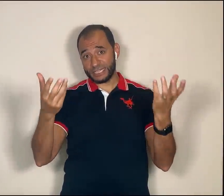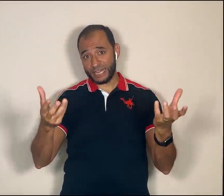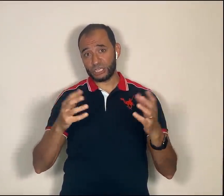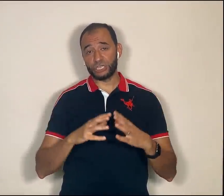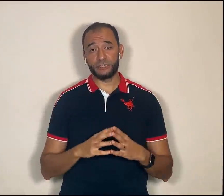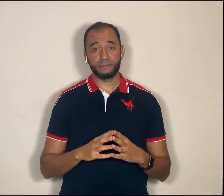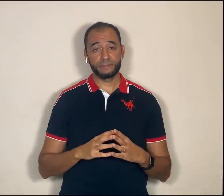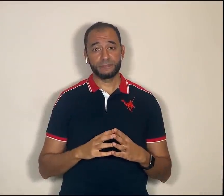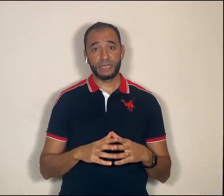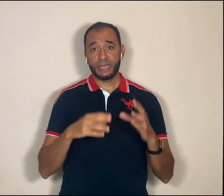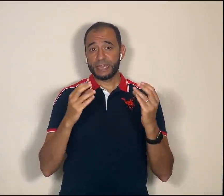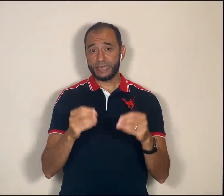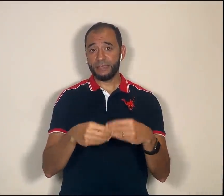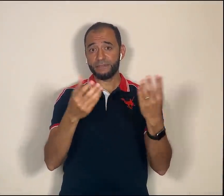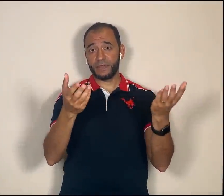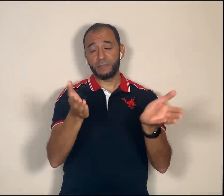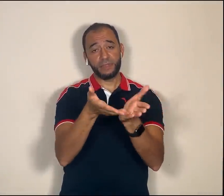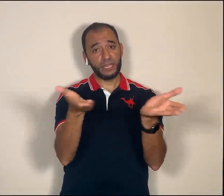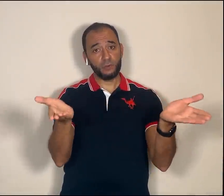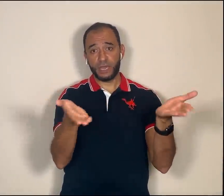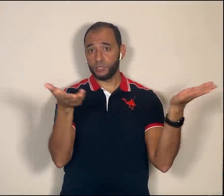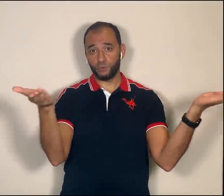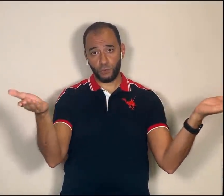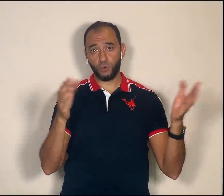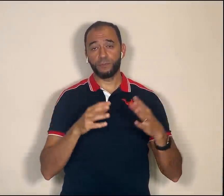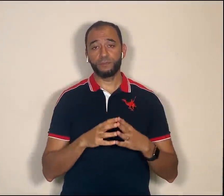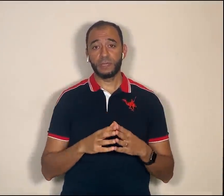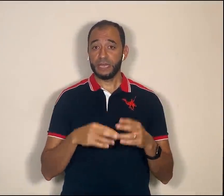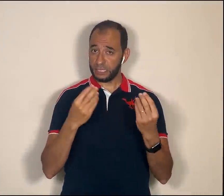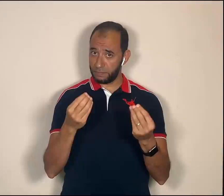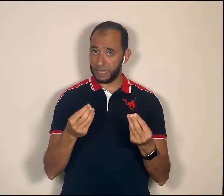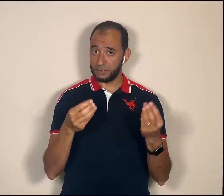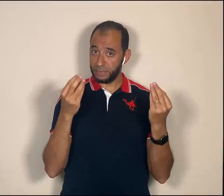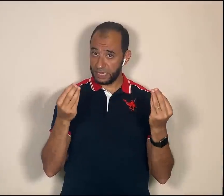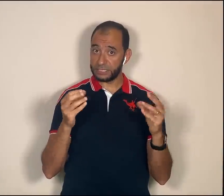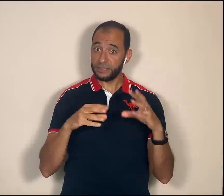selection gave them the leeway to form, it means